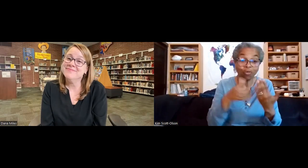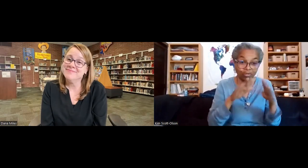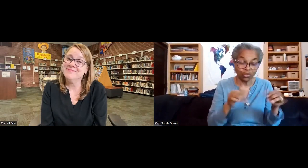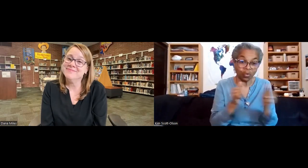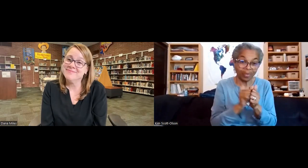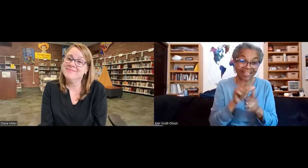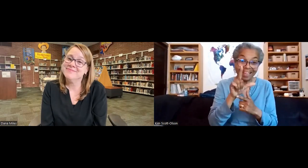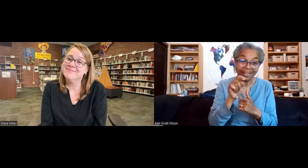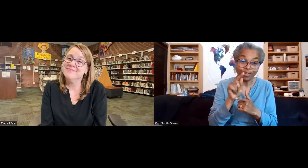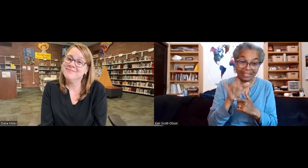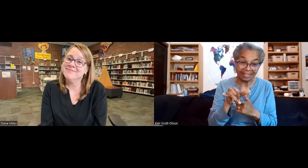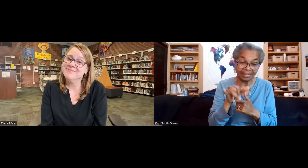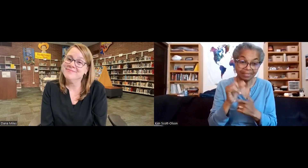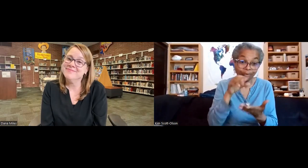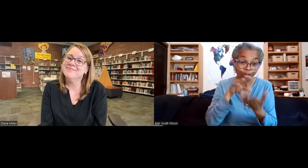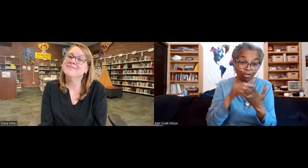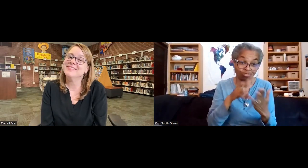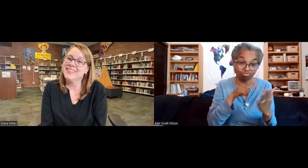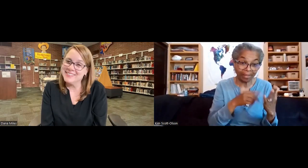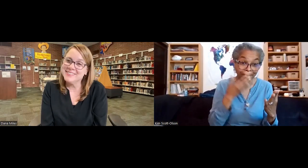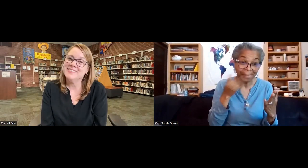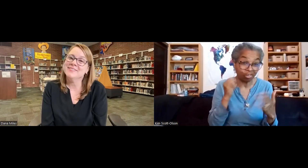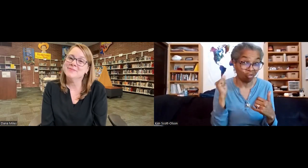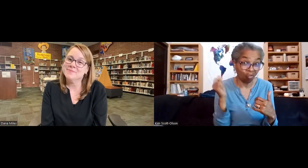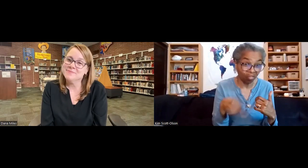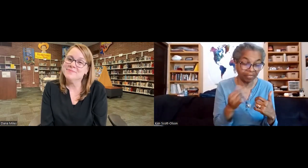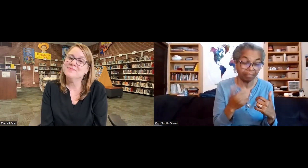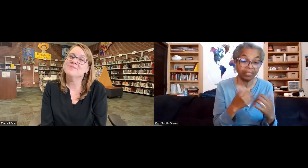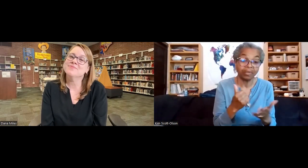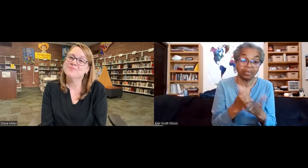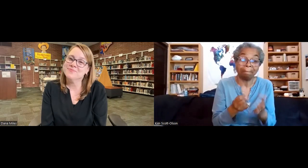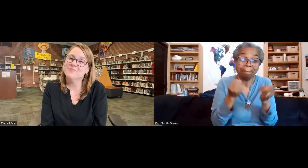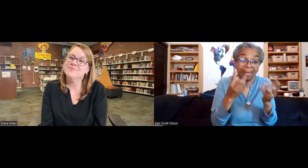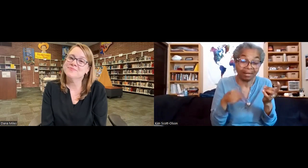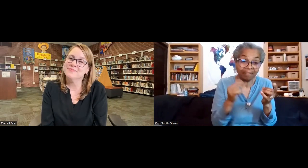in fact it would help support all of the children with their literacy, they can all learn to read better.